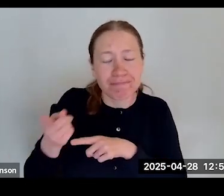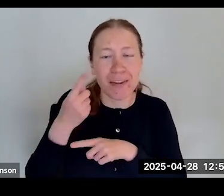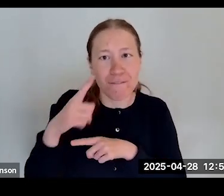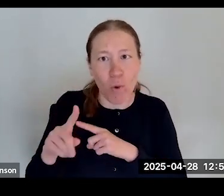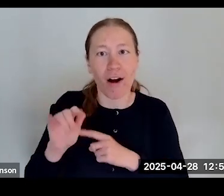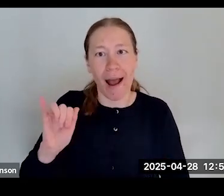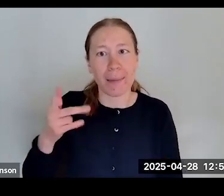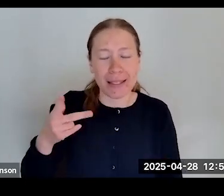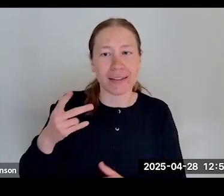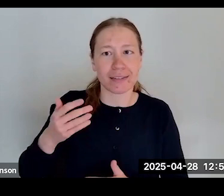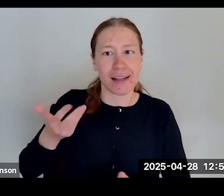of the interactive process.